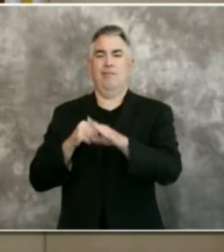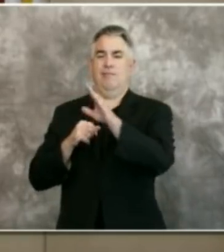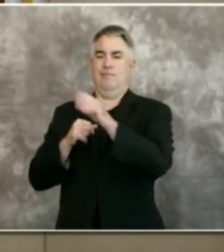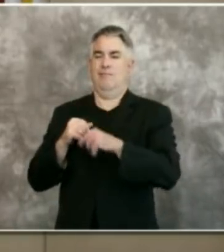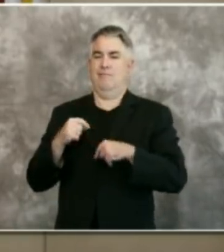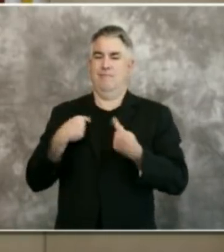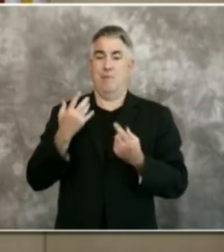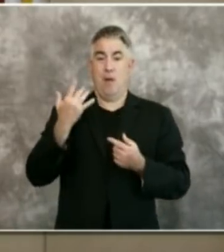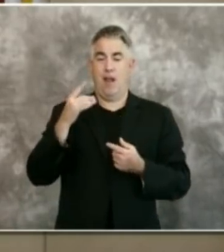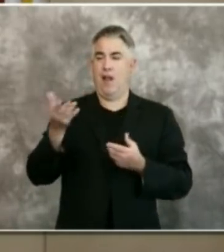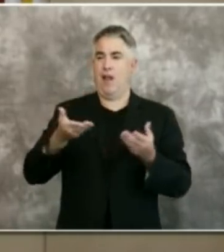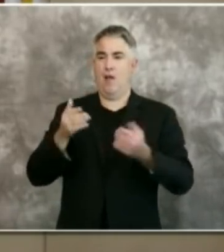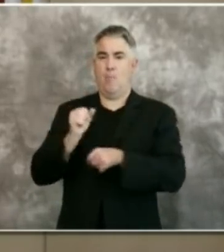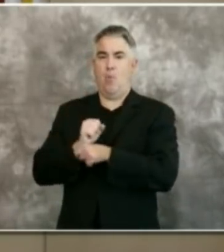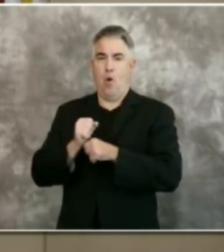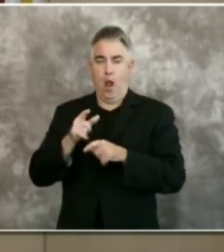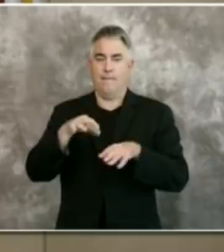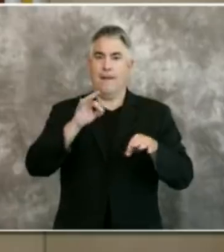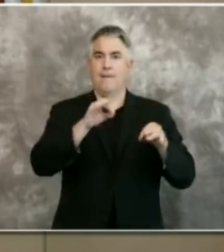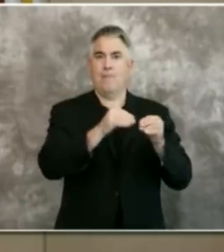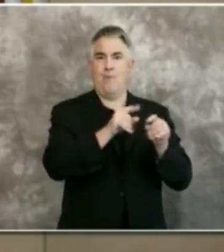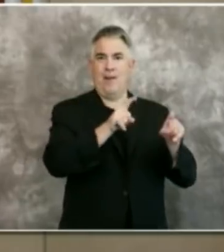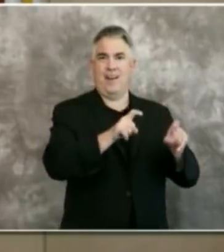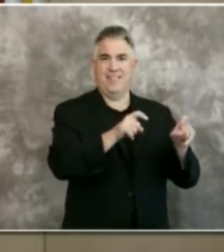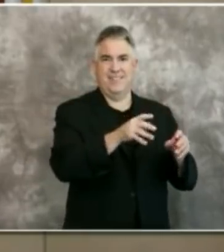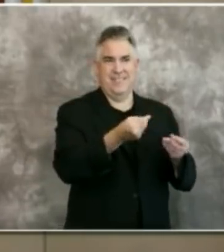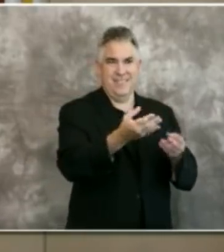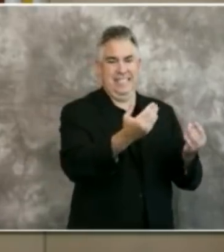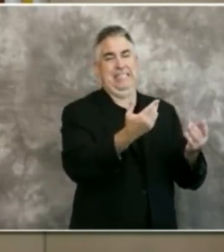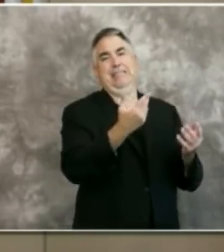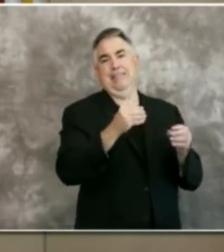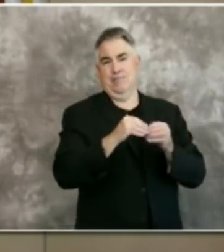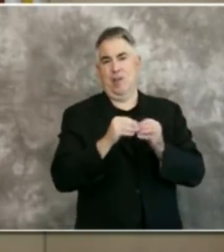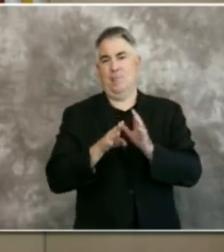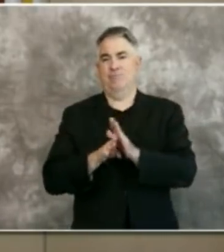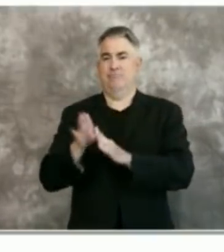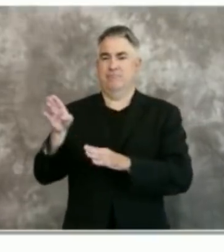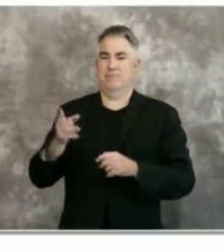MONITOR THIS. AND IN NEXT WEEK WE WILL BEGIN TO SEE THESE GO UP AS WE BRING ON ADDITIONAL